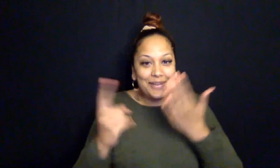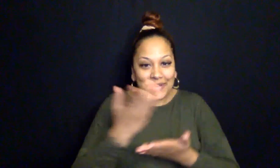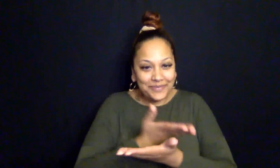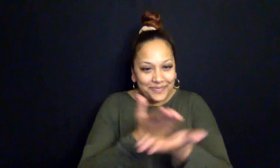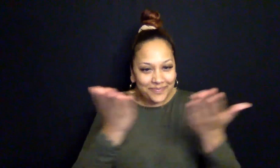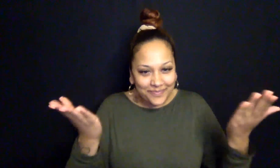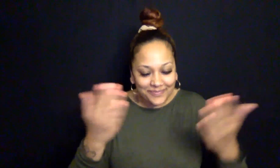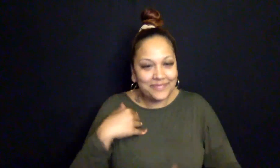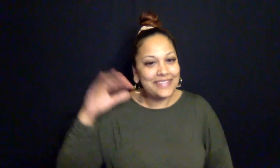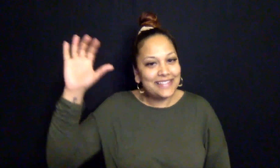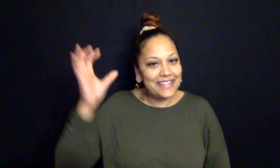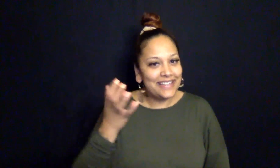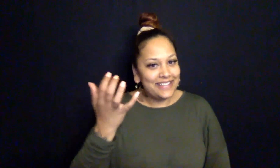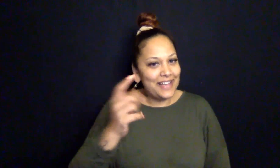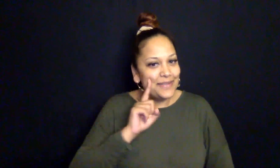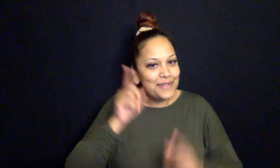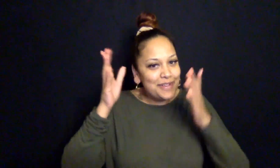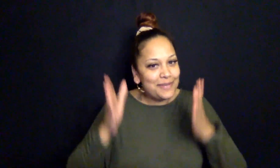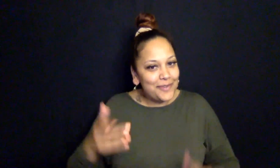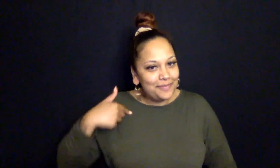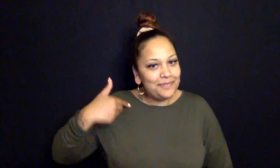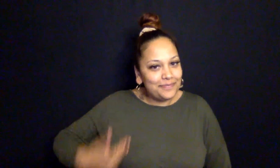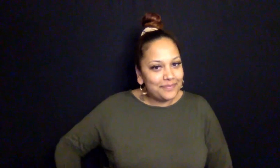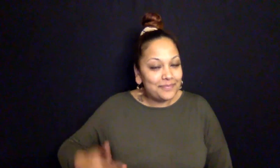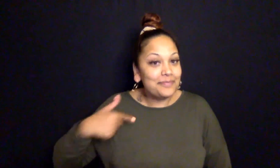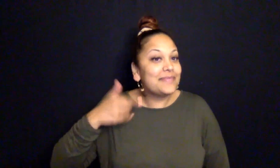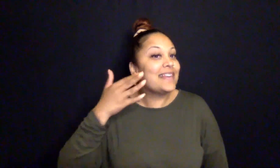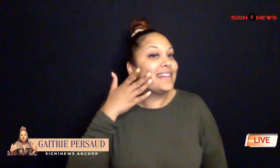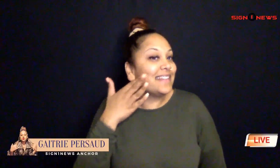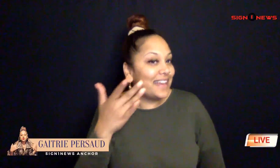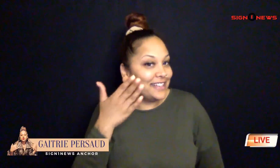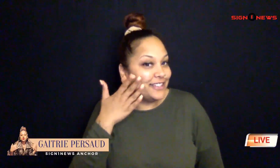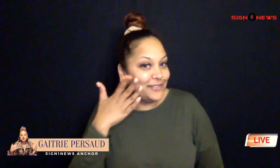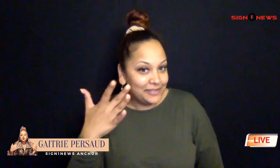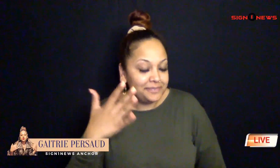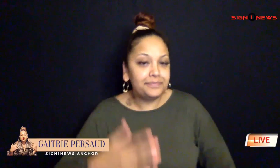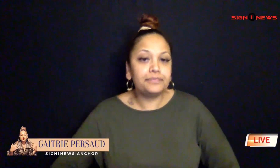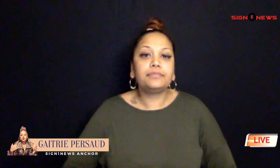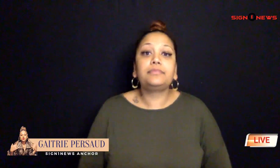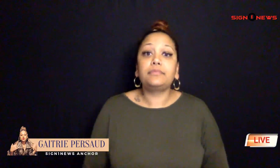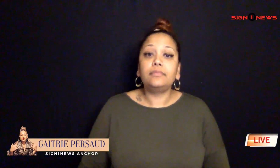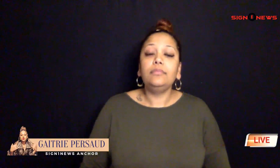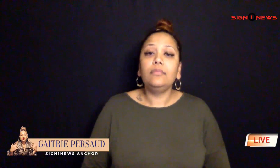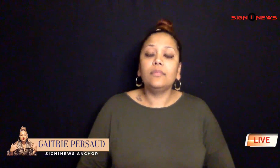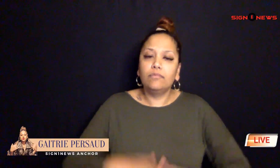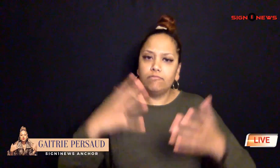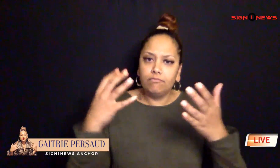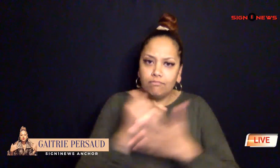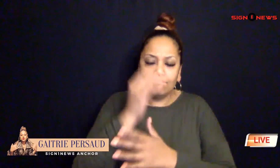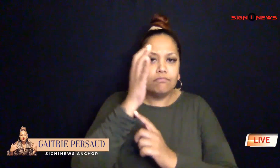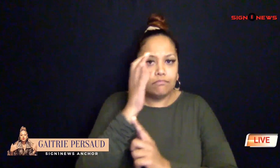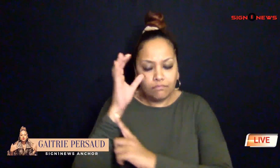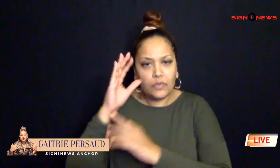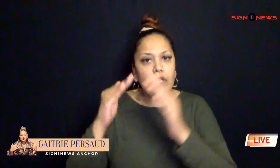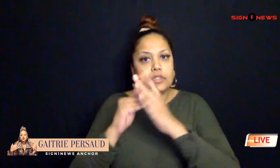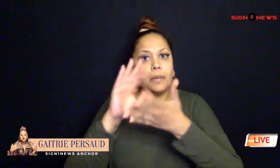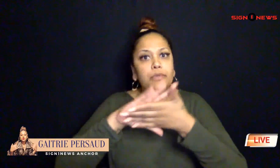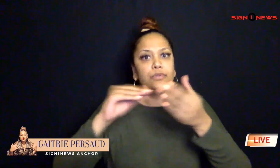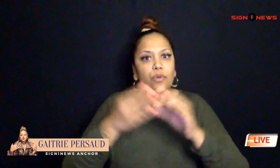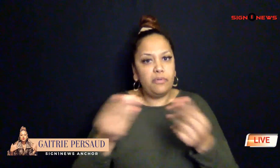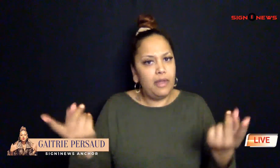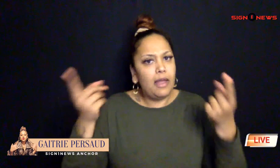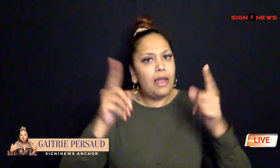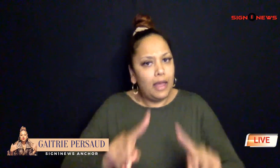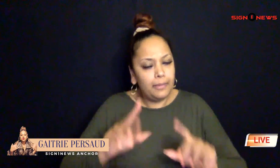Hello everyone I'm Sign1News anchor Gaitrie Persaud here's a quick look at the top trending